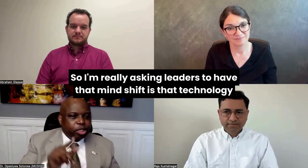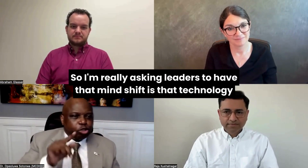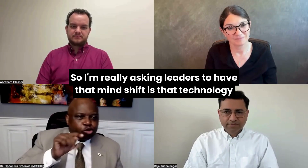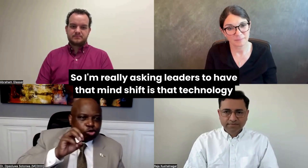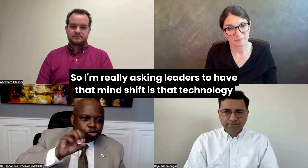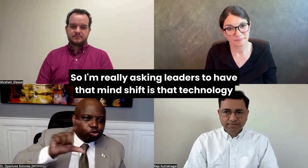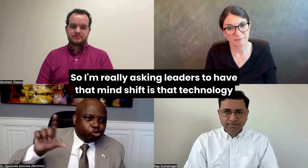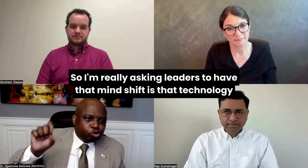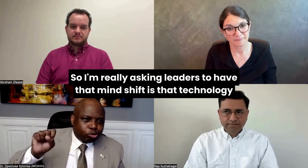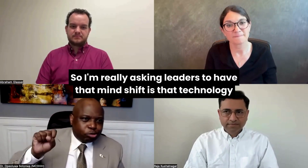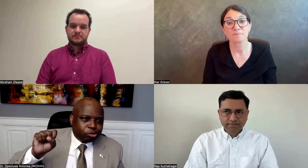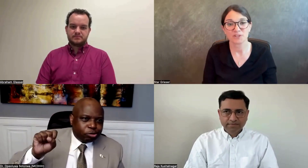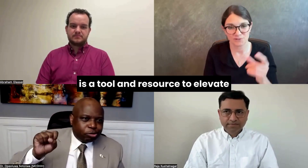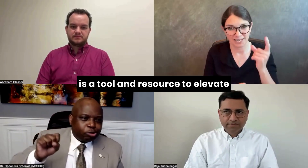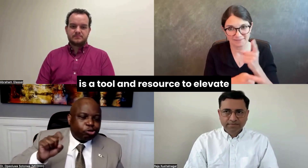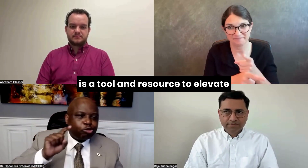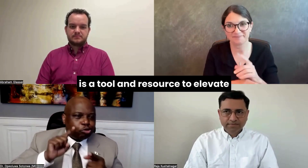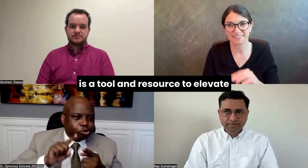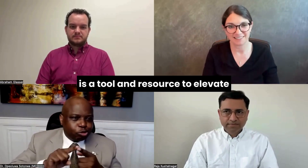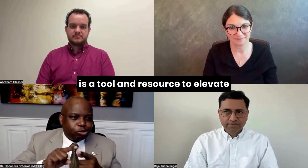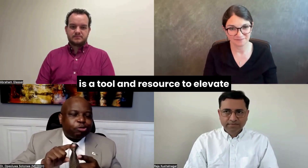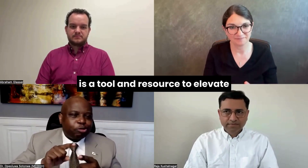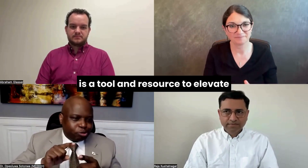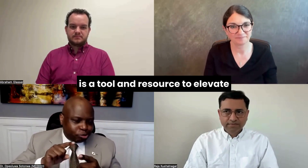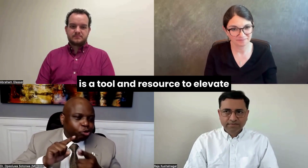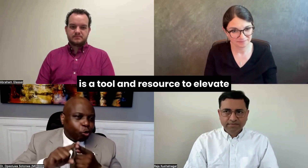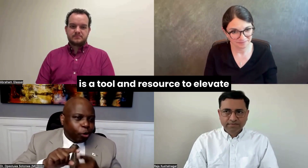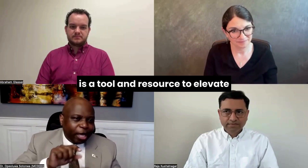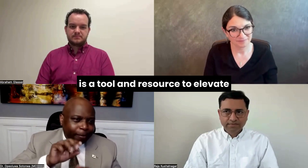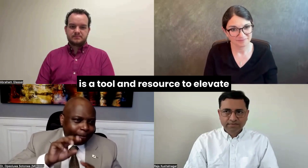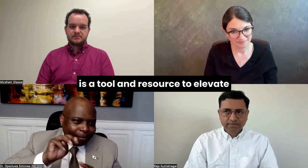is a tool and resource to elevate